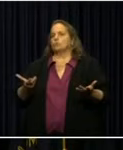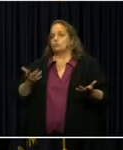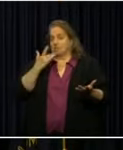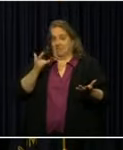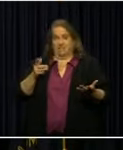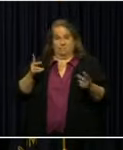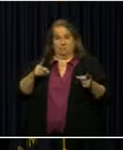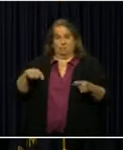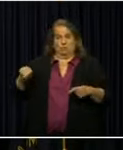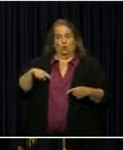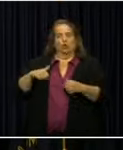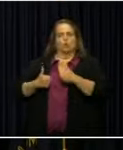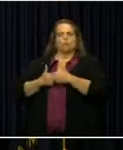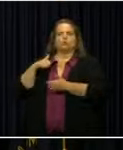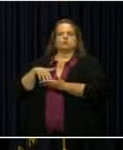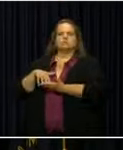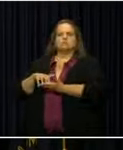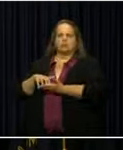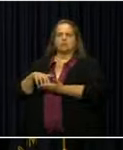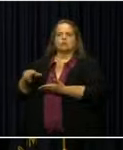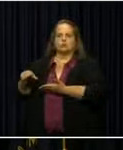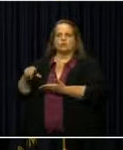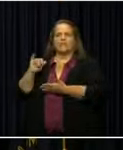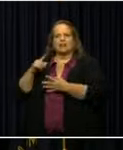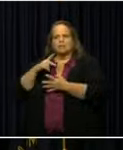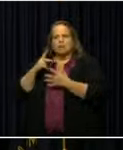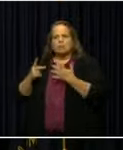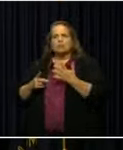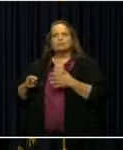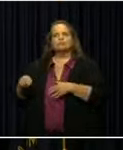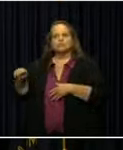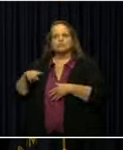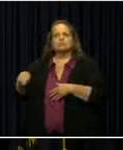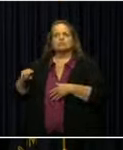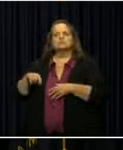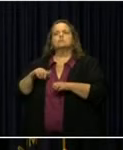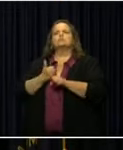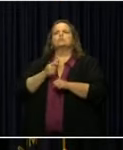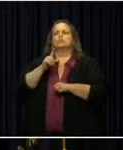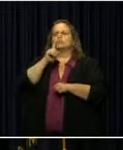ASIAN AND 4.87% MULTI-RACIAL.